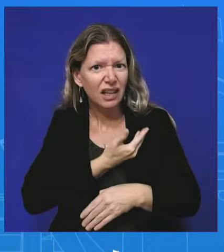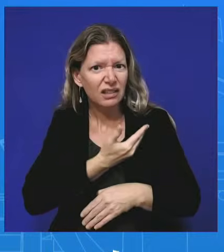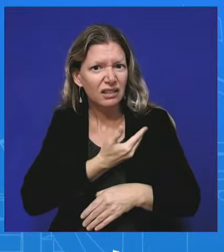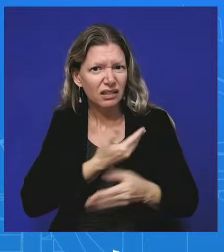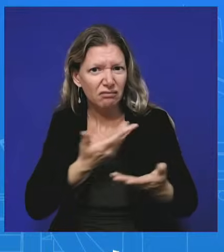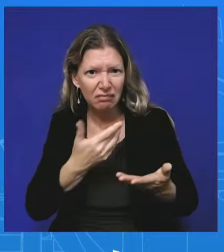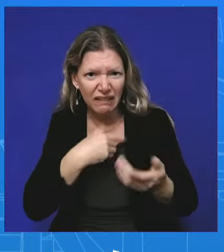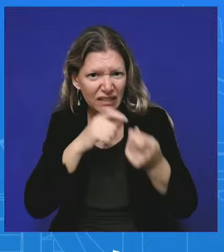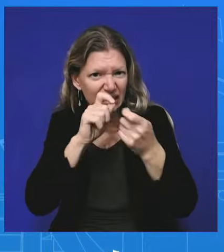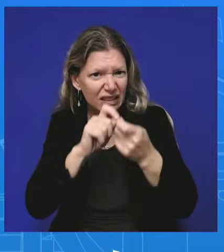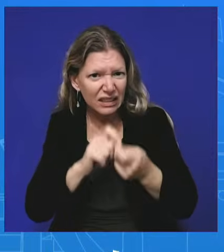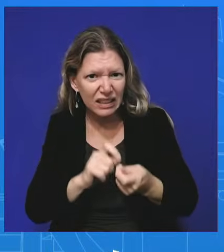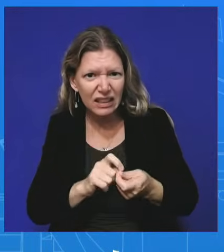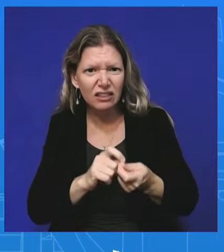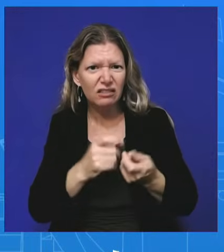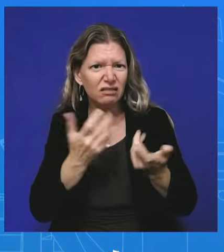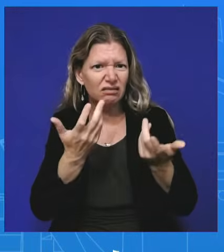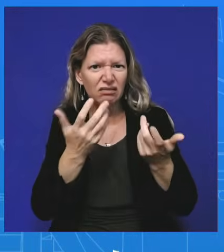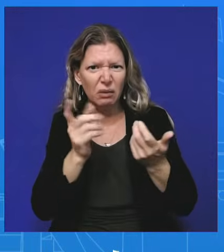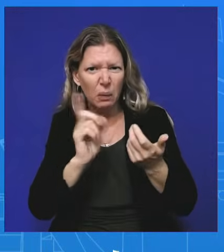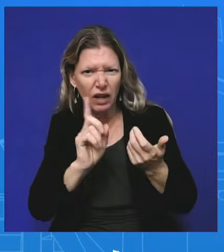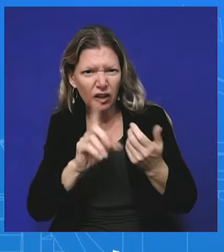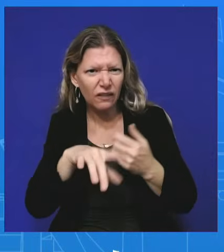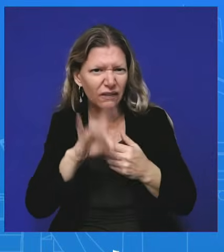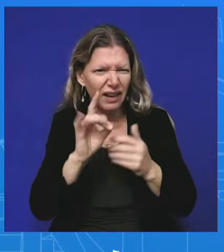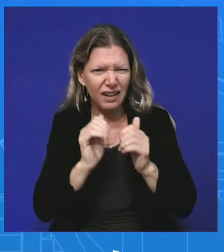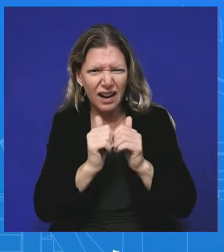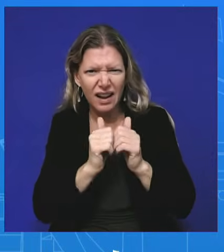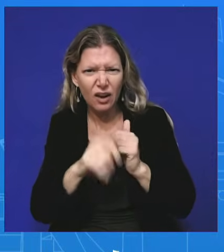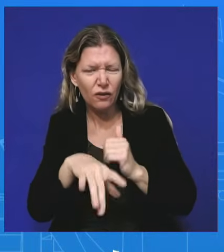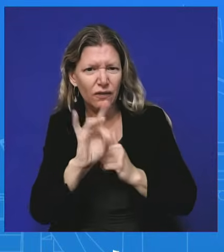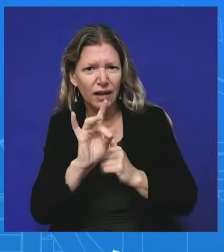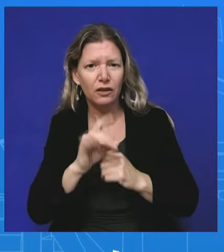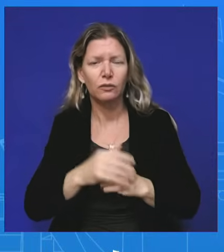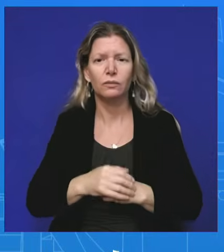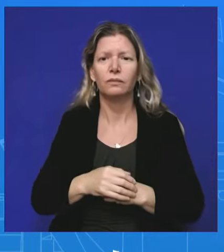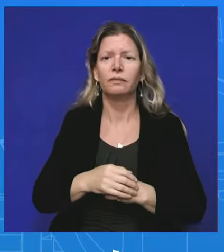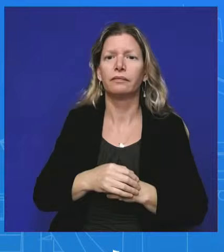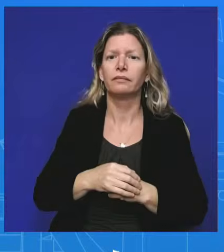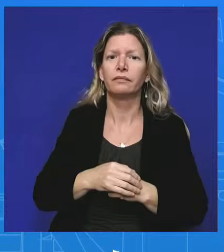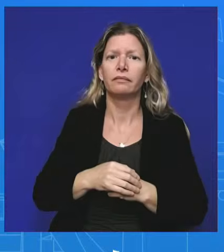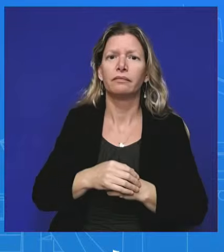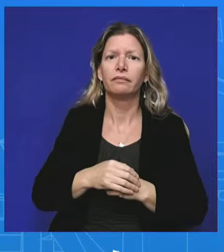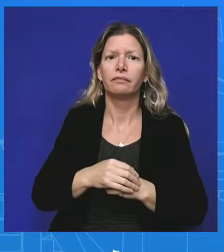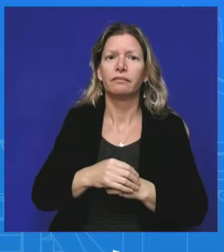And our hearts go out to the families who -- who are having to deal with this terrible news.